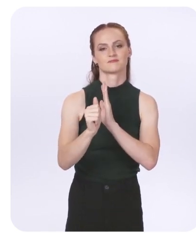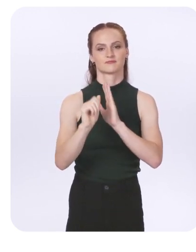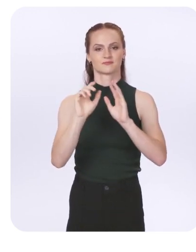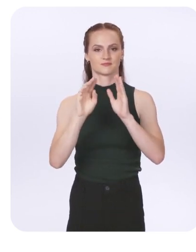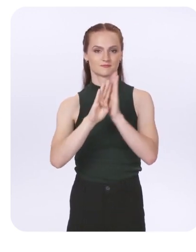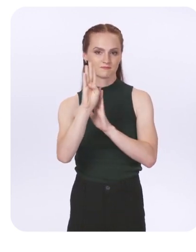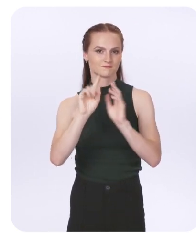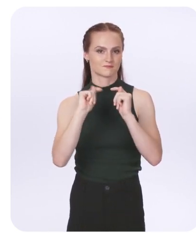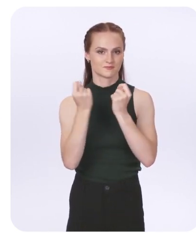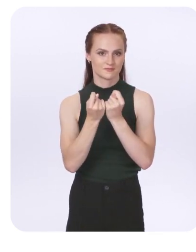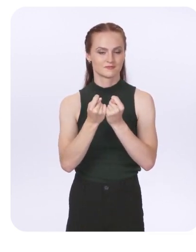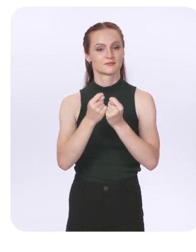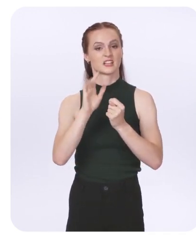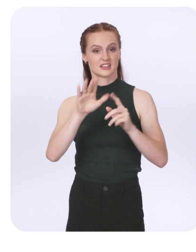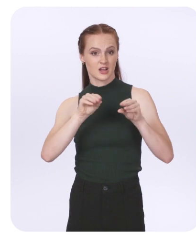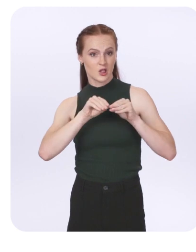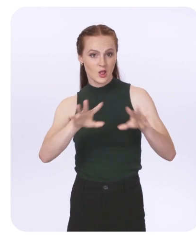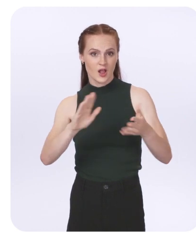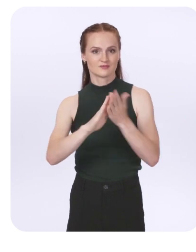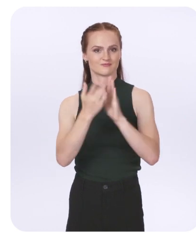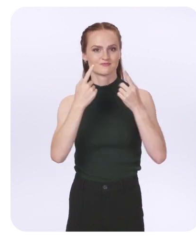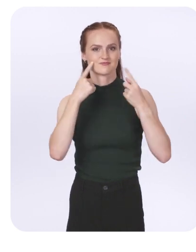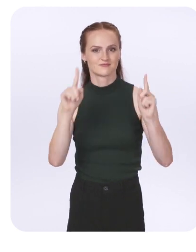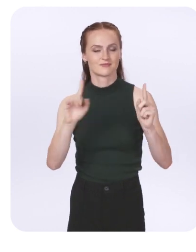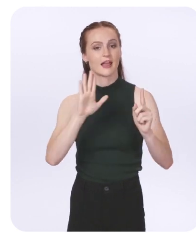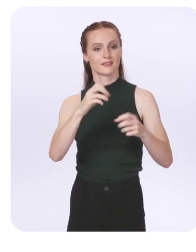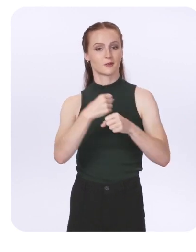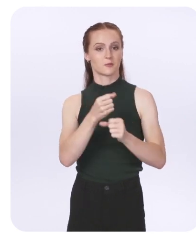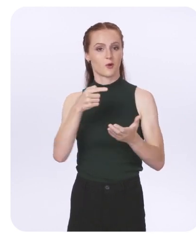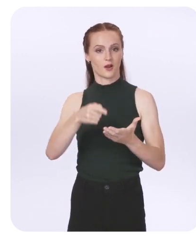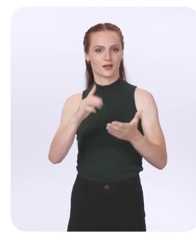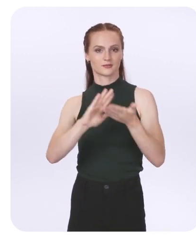The art of creating clickable art. Now, why is that important?